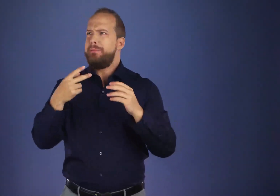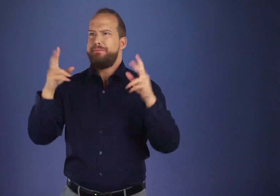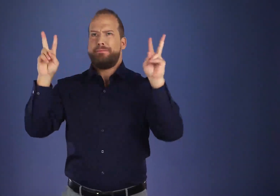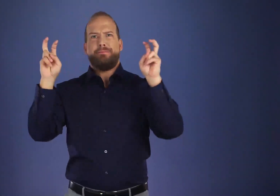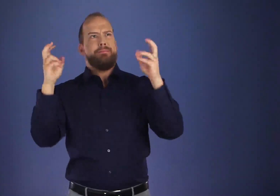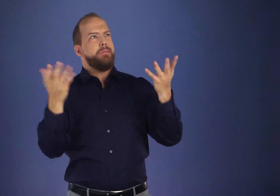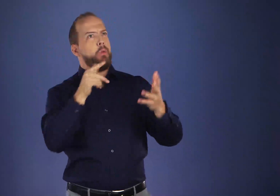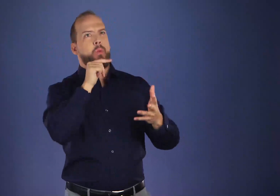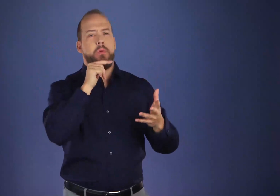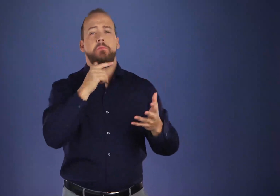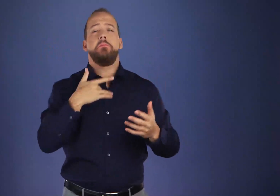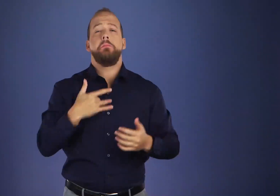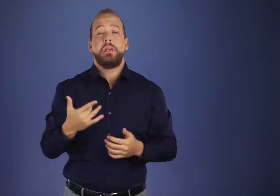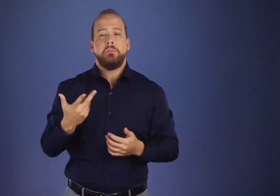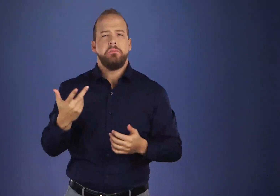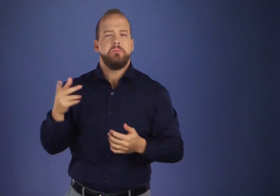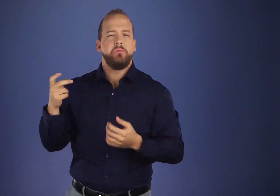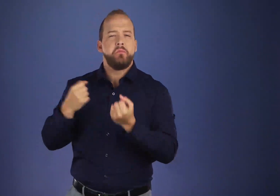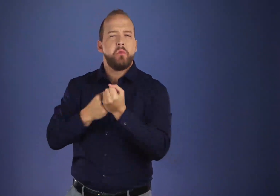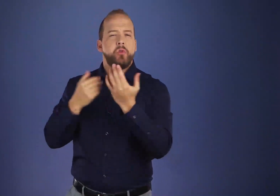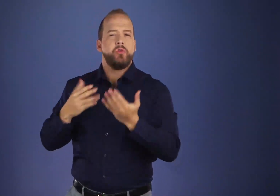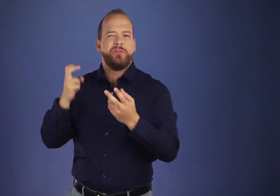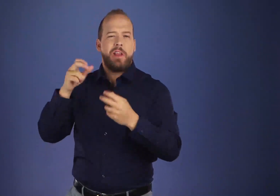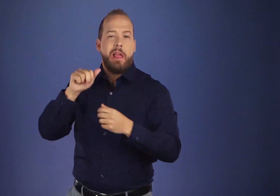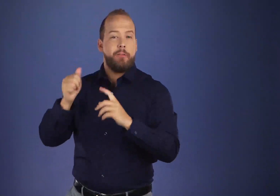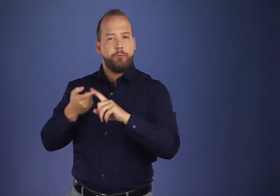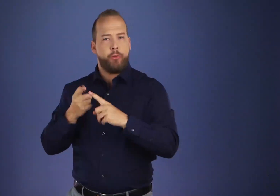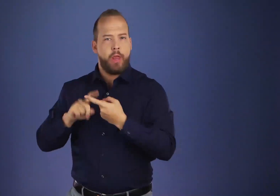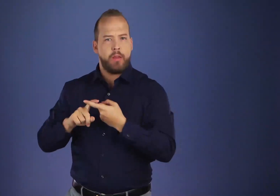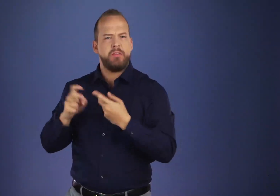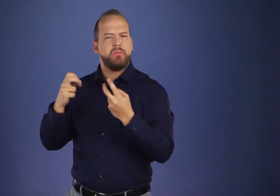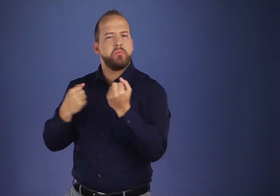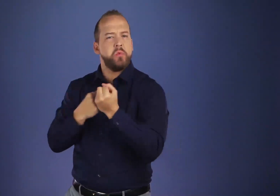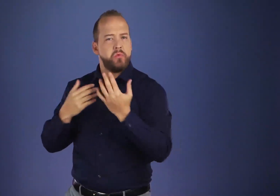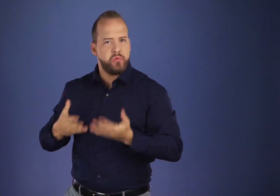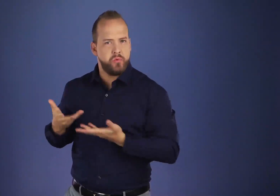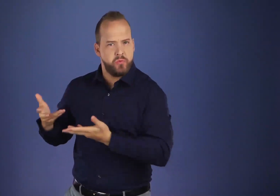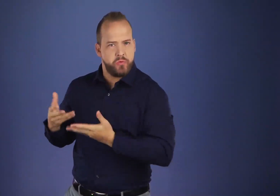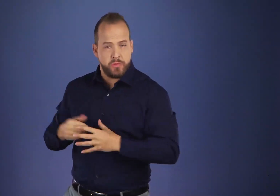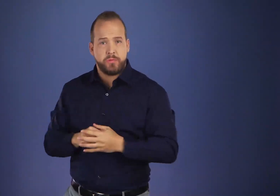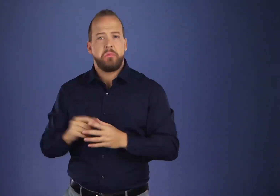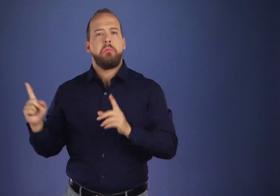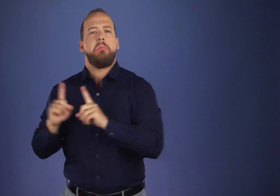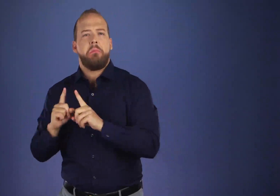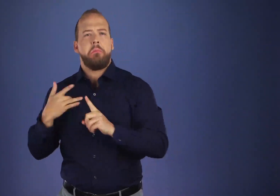At first that “somebody” is likely to be his closest A.A. friend.